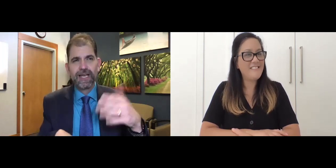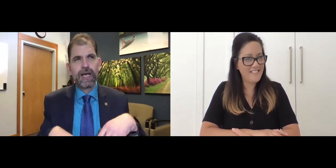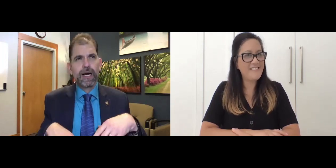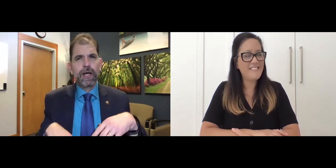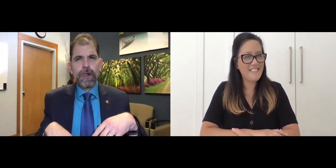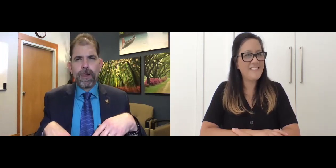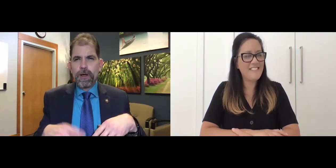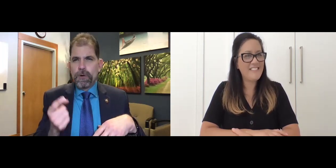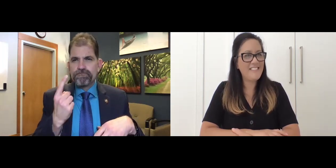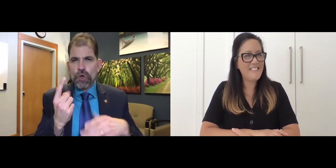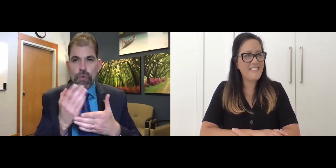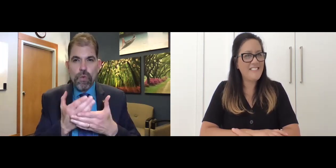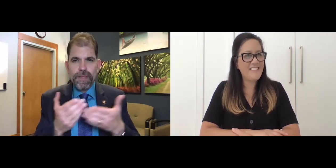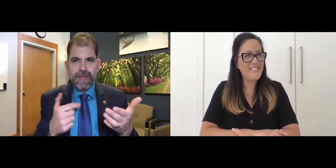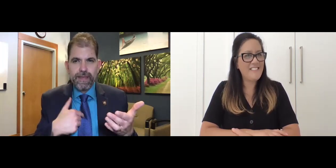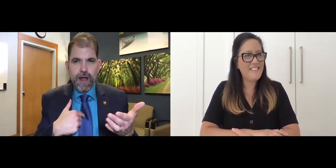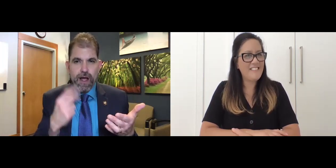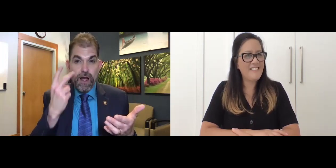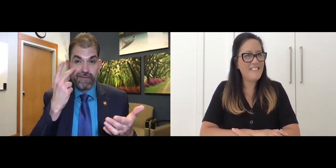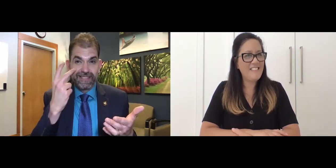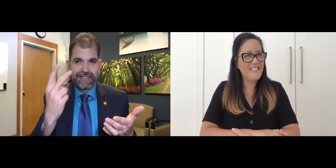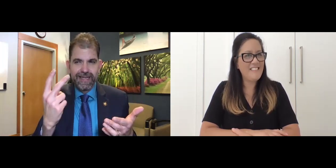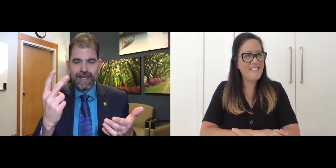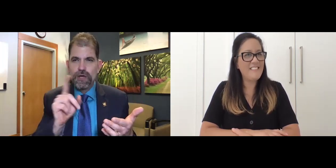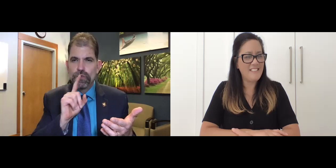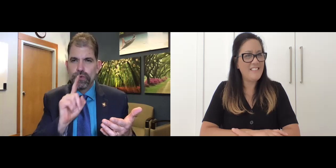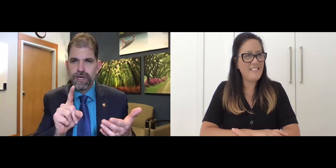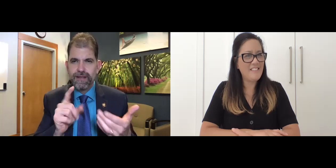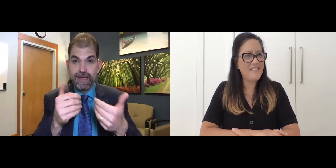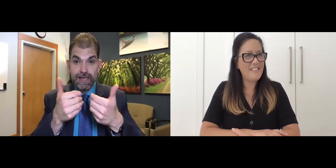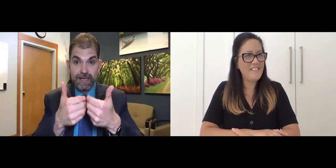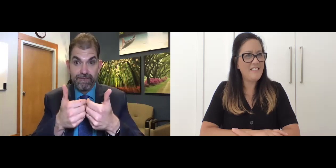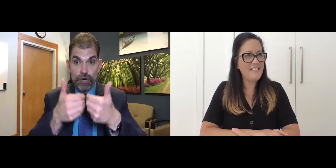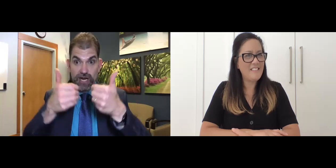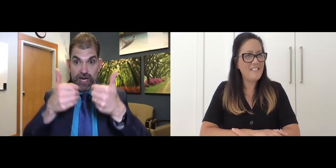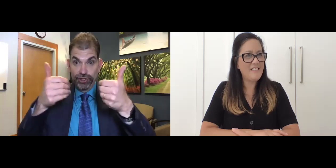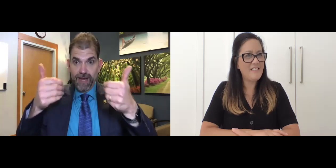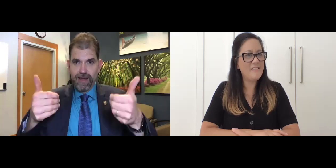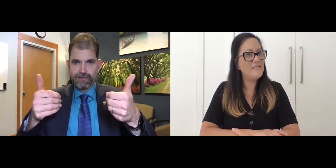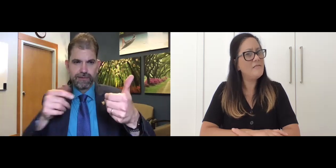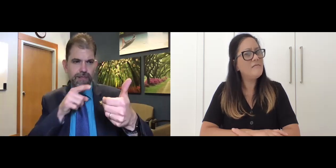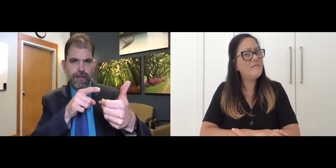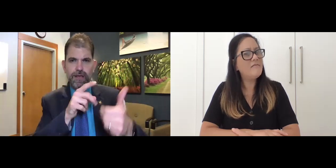and your findings. One thing that I've seen is there's a huge